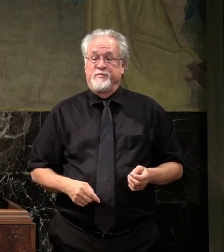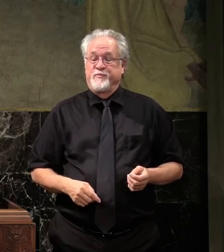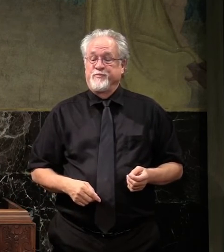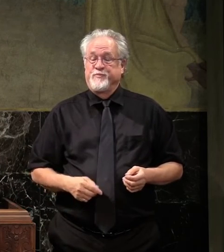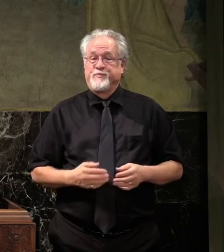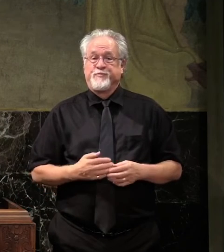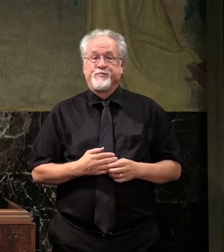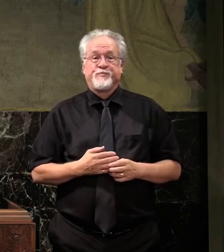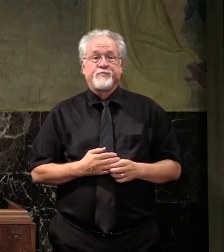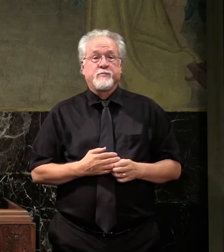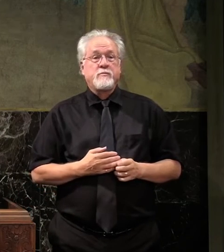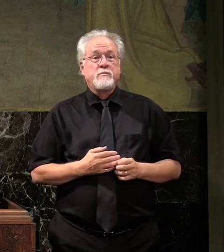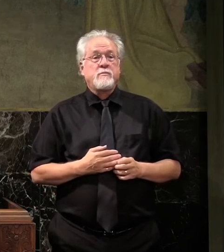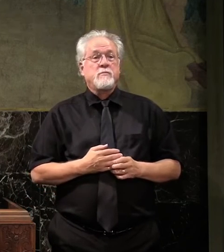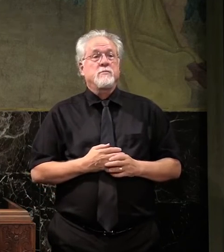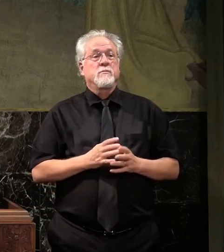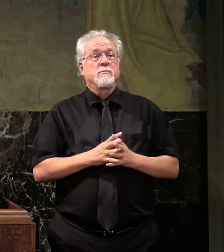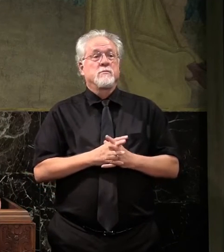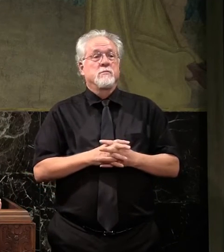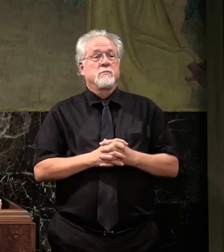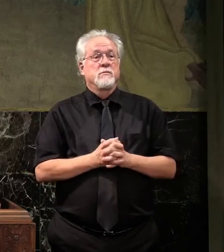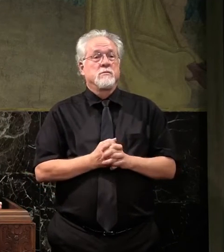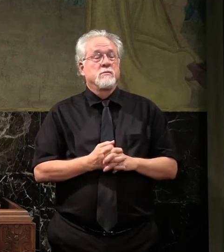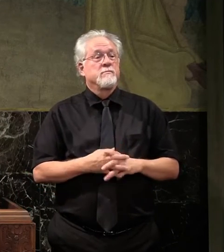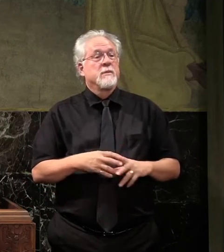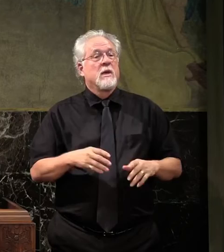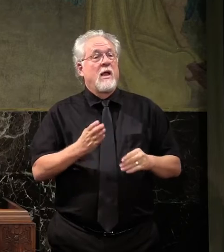But I want to finish on a high note,